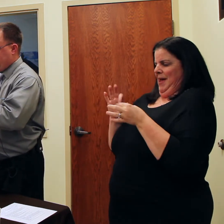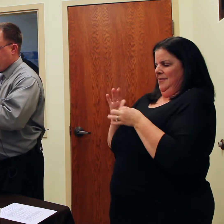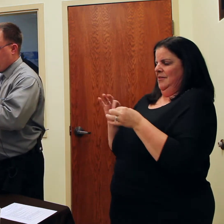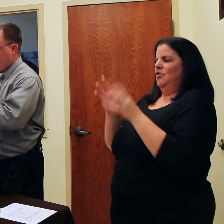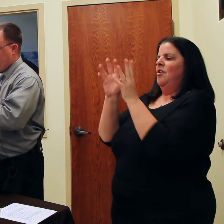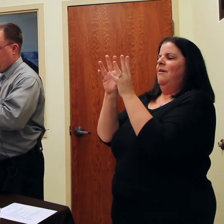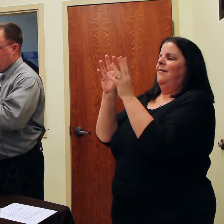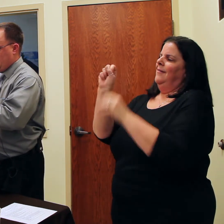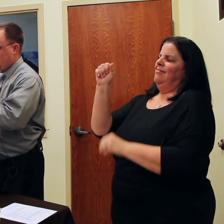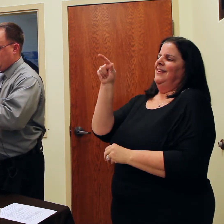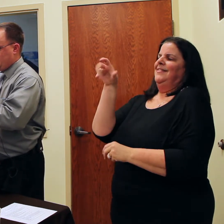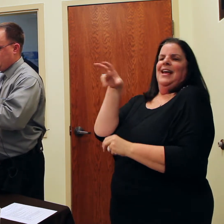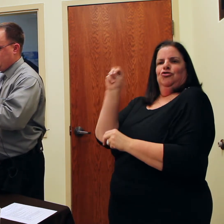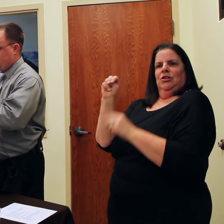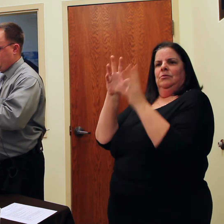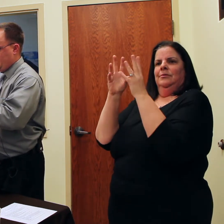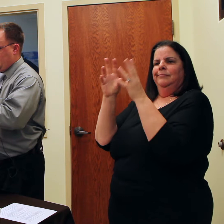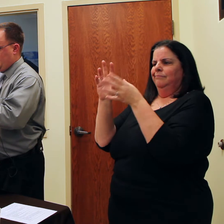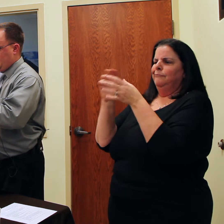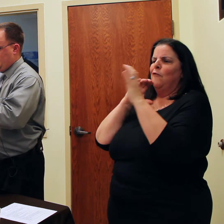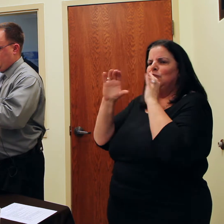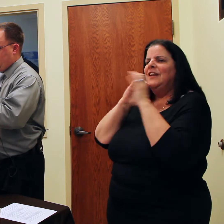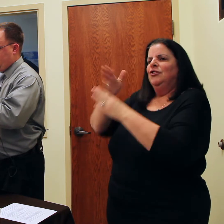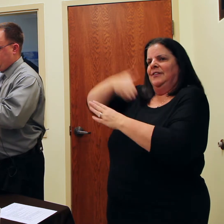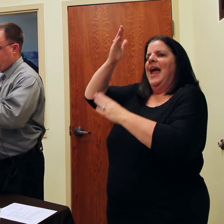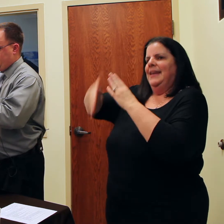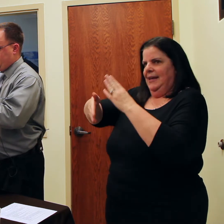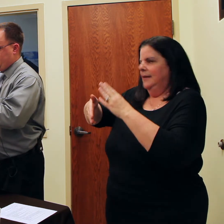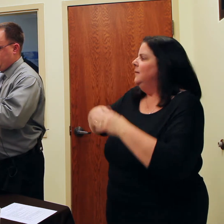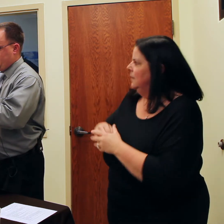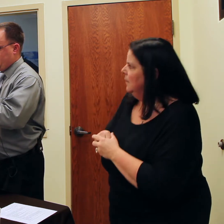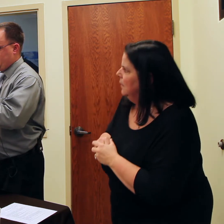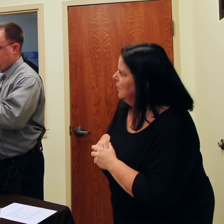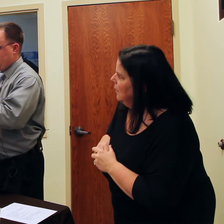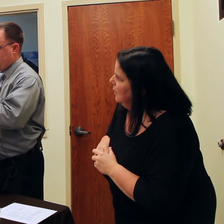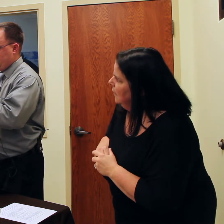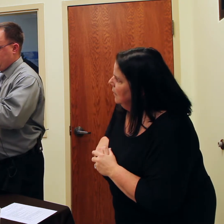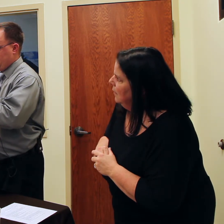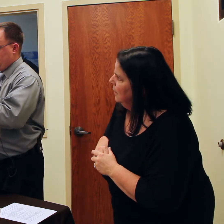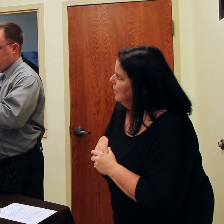I'll just tell them to please end the session. (cell phone clicking)